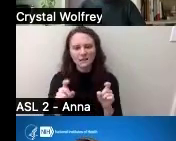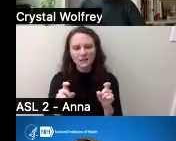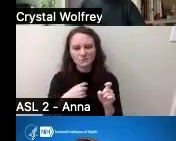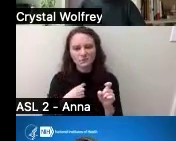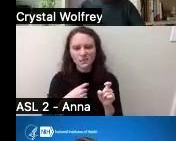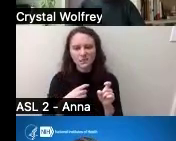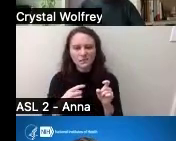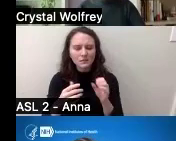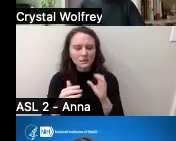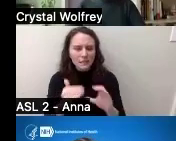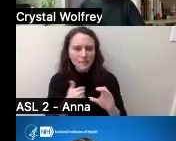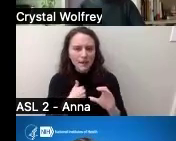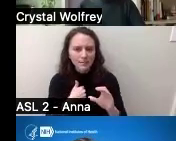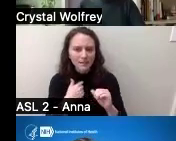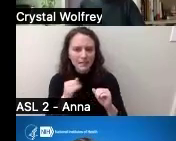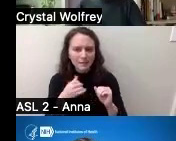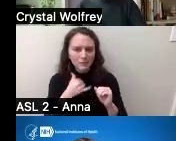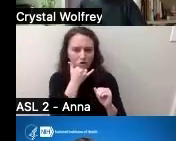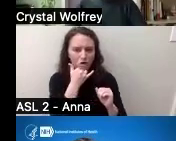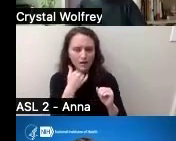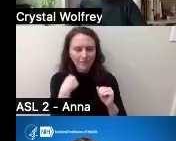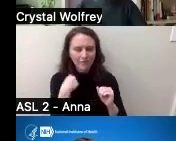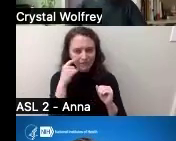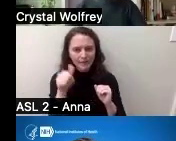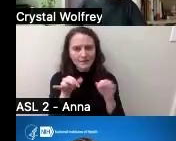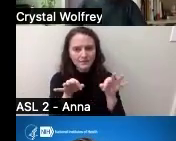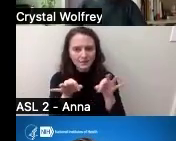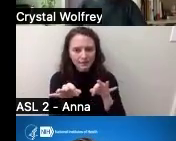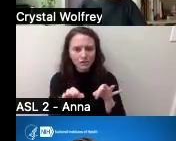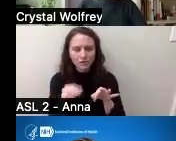but I'm pretty sure that's what the definition is of an other significant contributor.